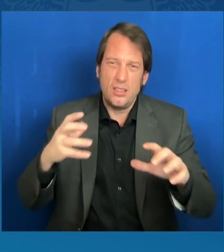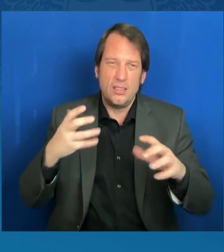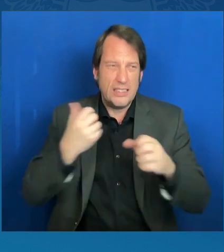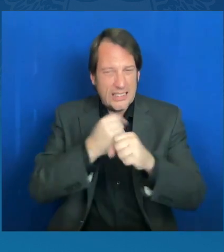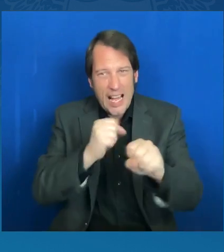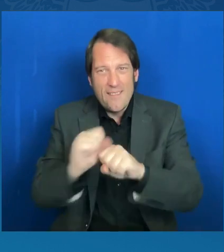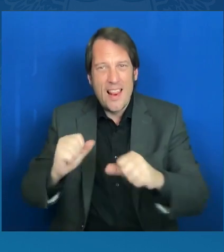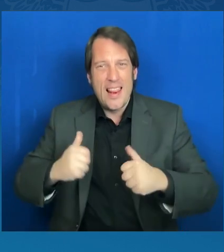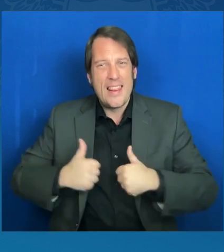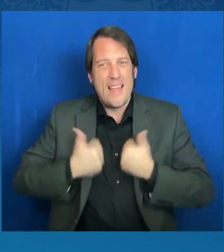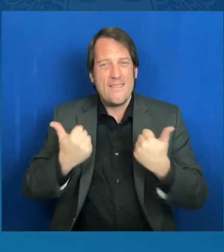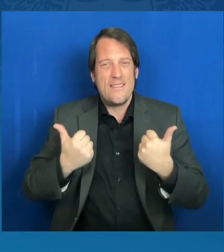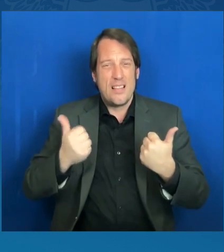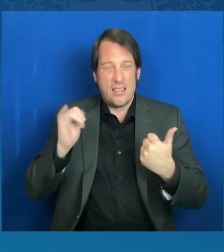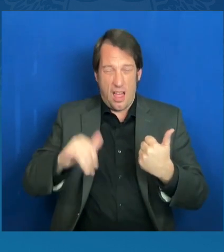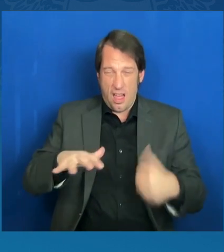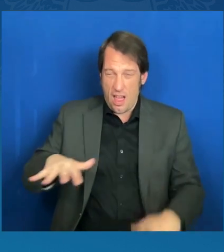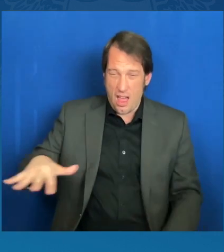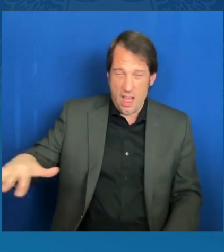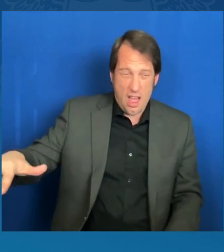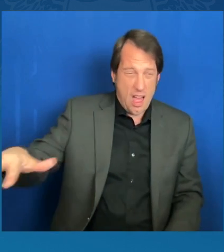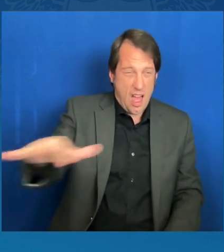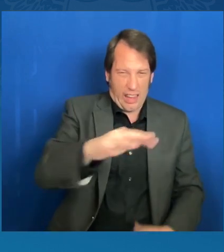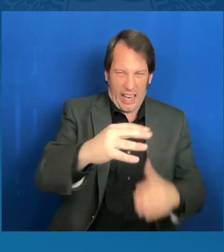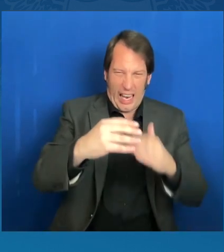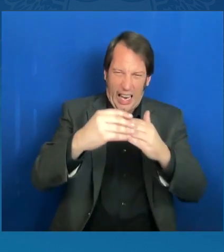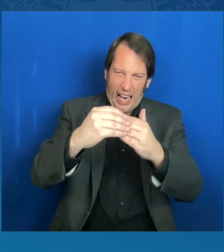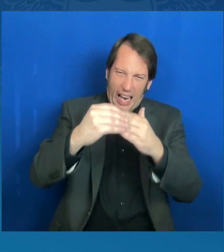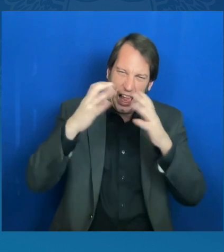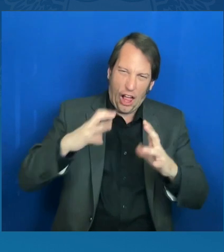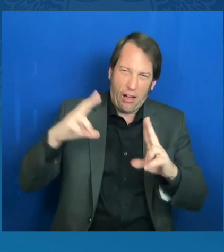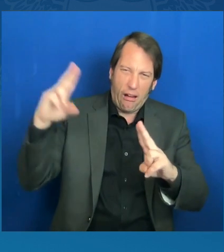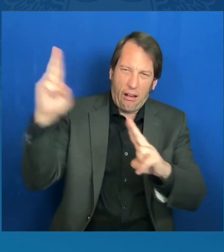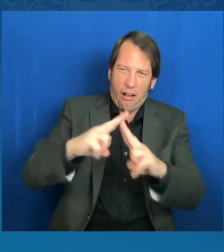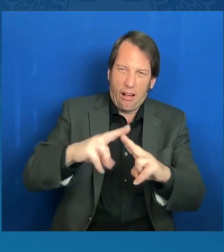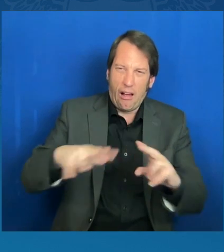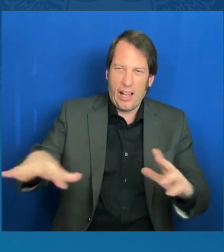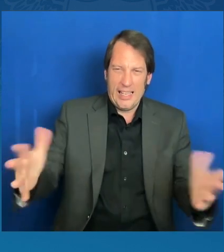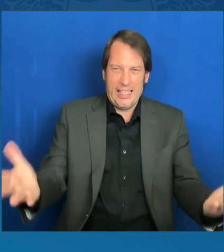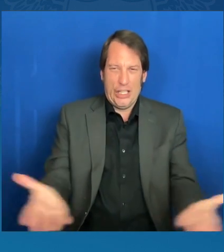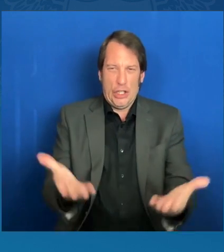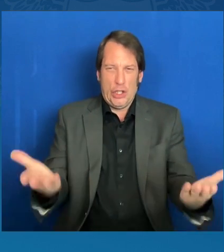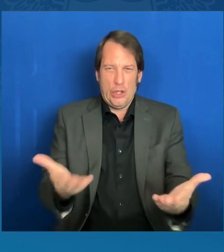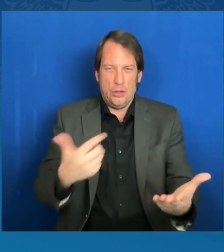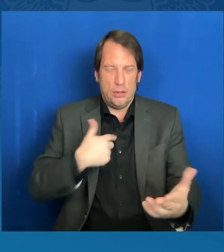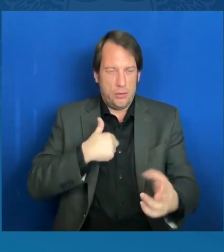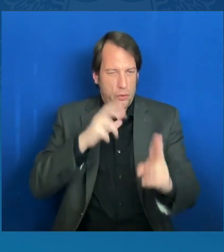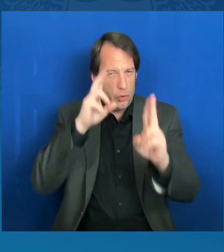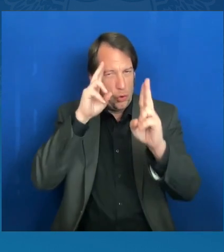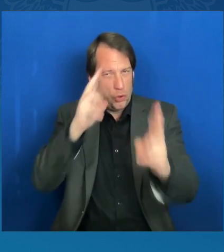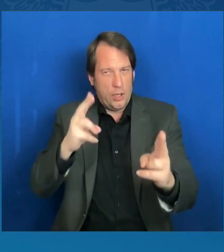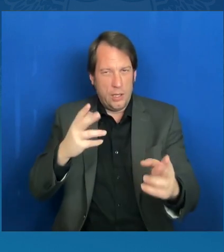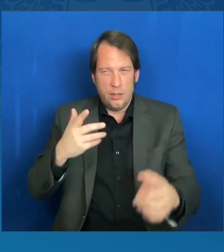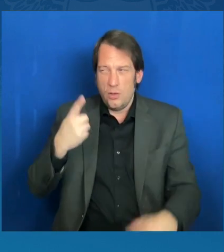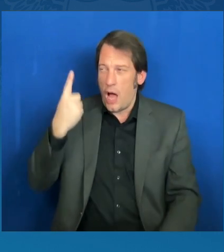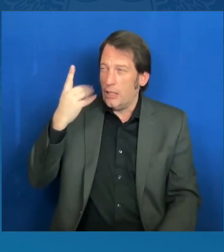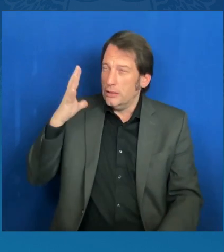And I'm so honored to introduce our fierceness. Vice President Kamala Harris.